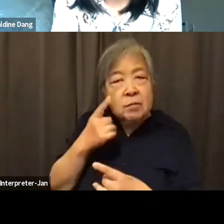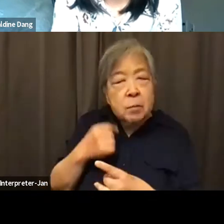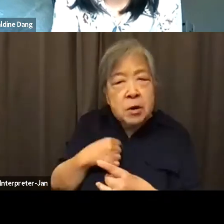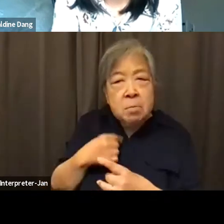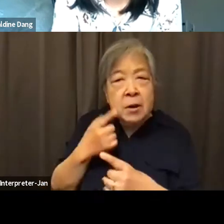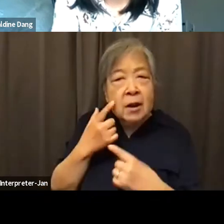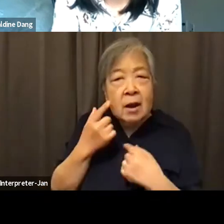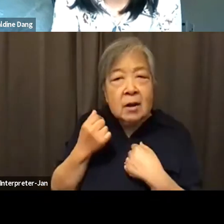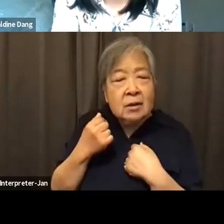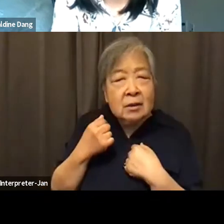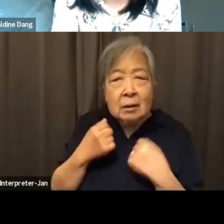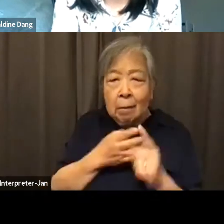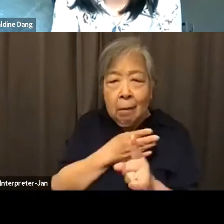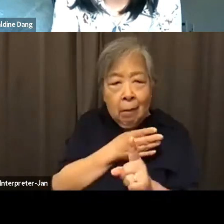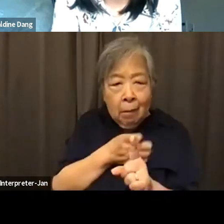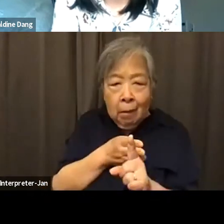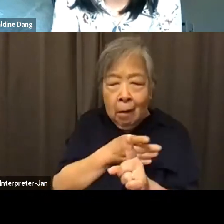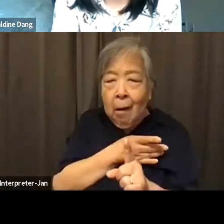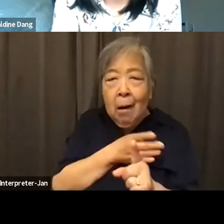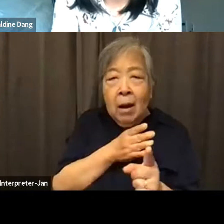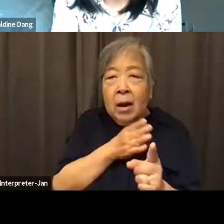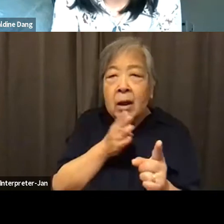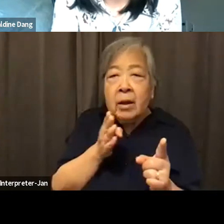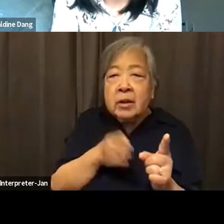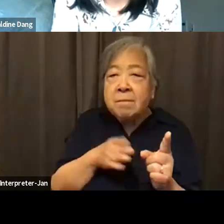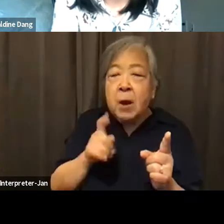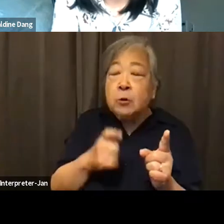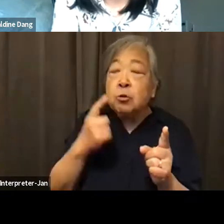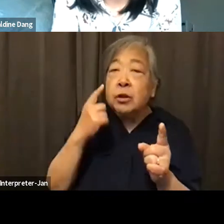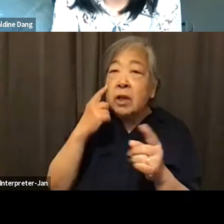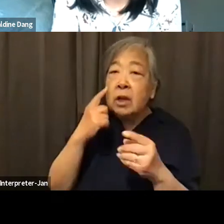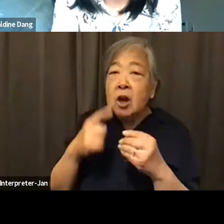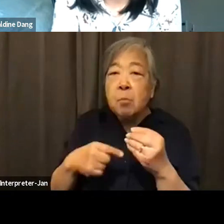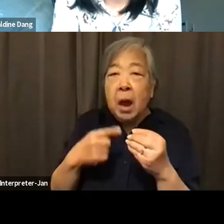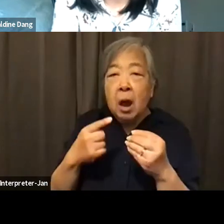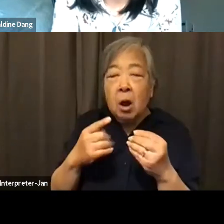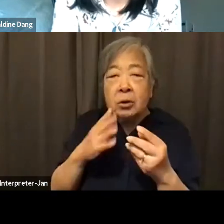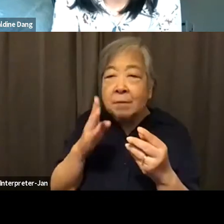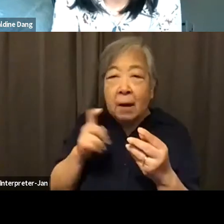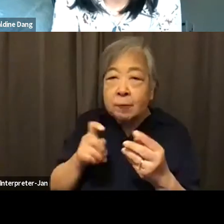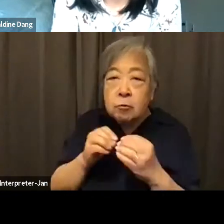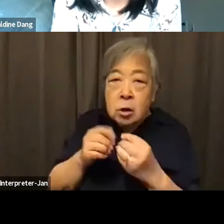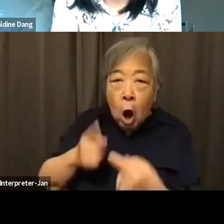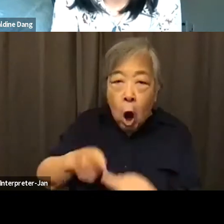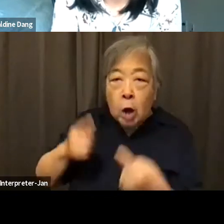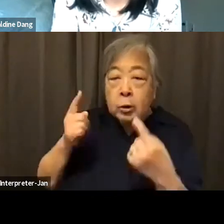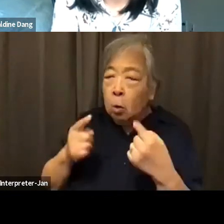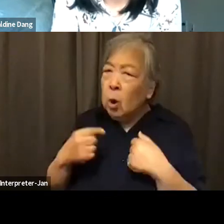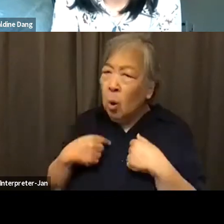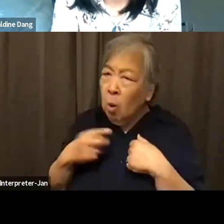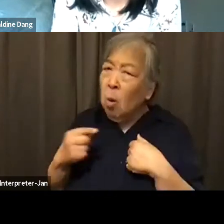had to I guess think about or argue with the fact that I'm American.